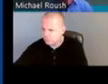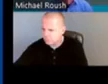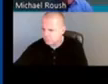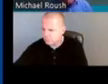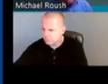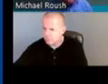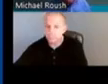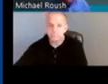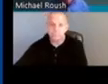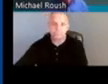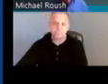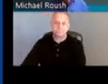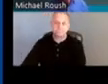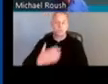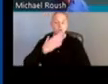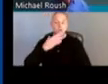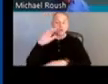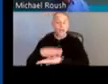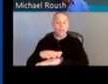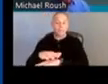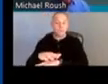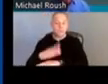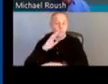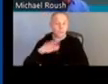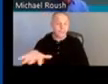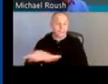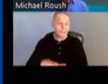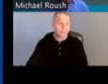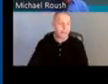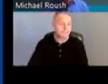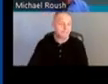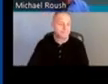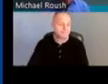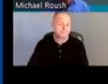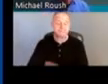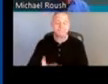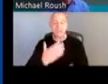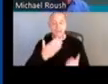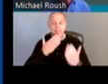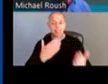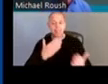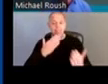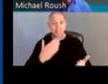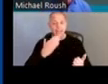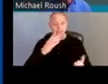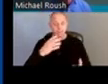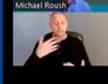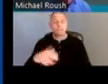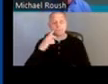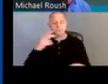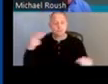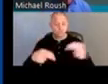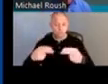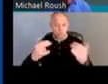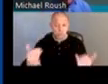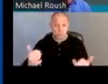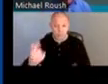Michael Roush: Good afternoon, everyone. Thank you for joining us for our webinar on